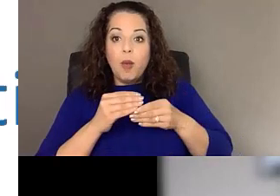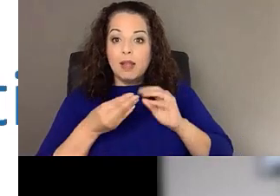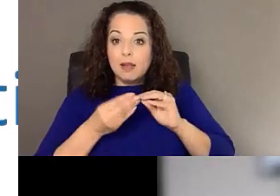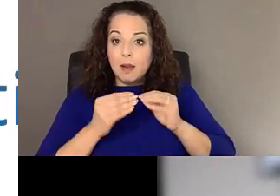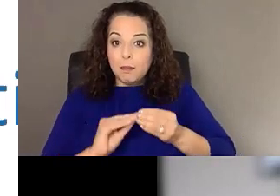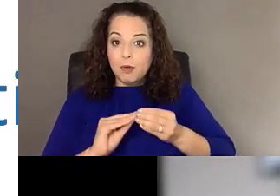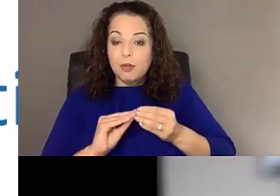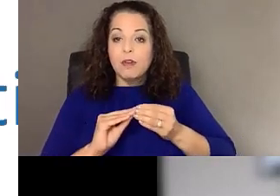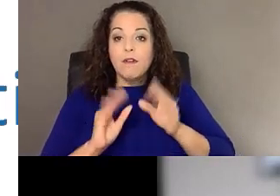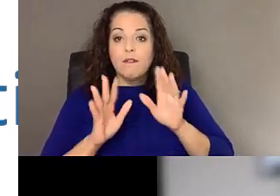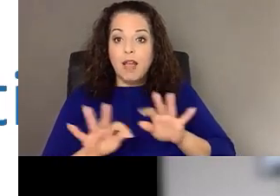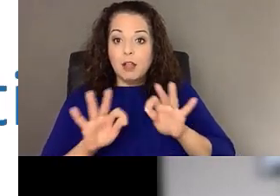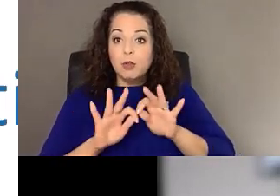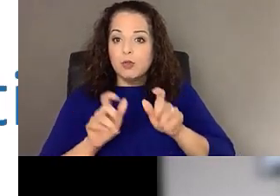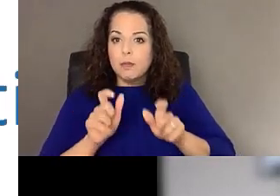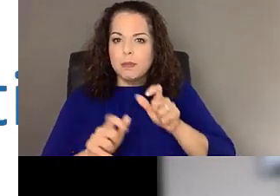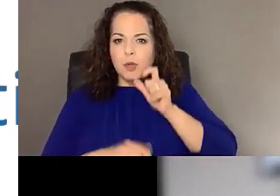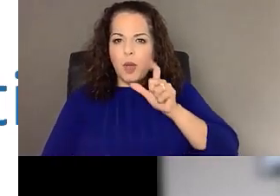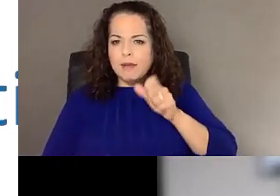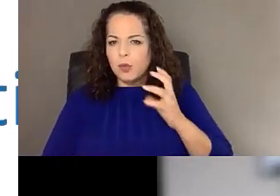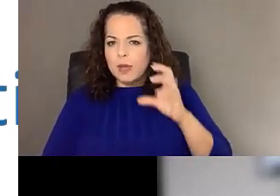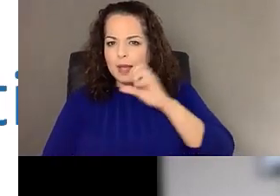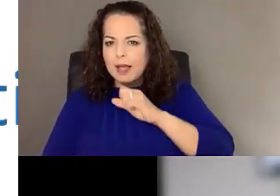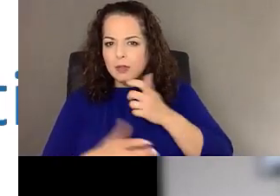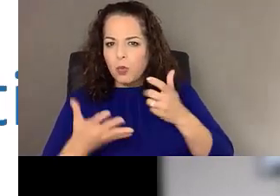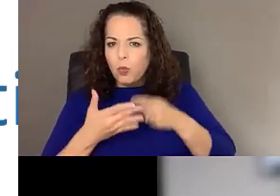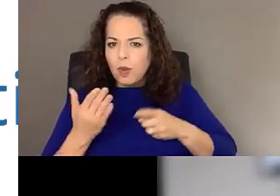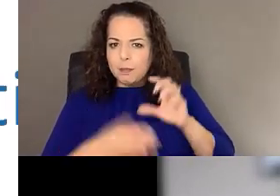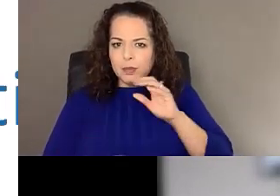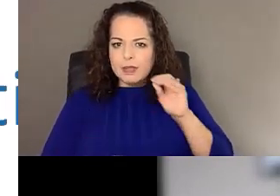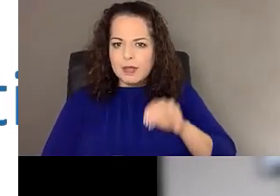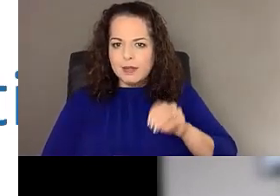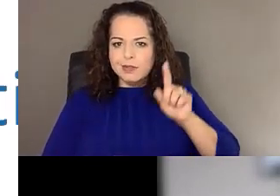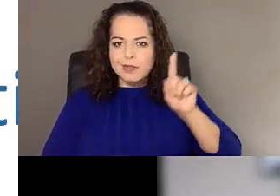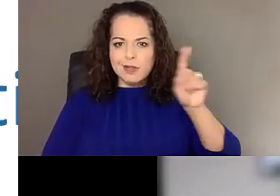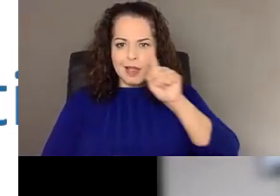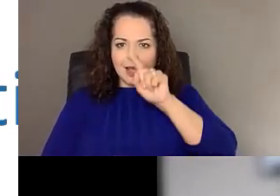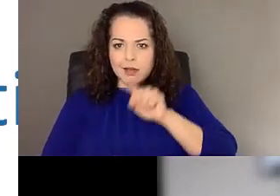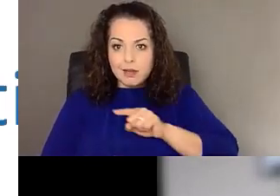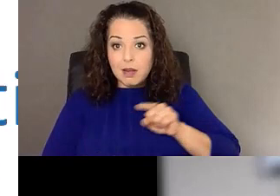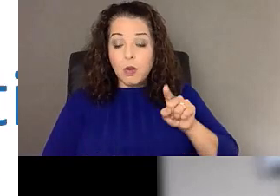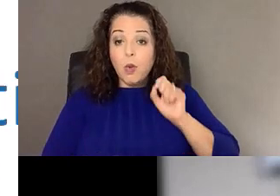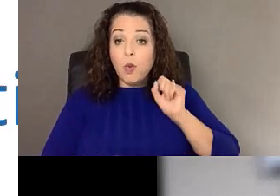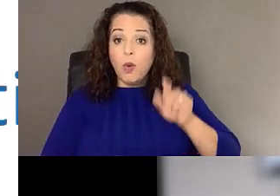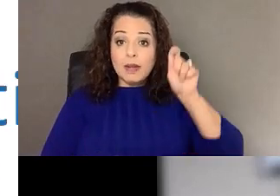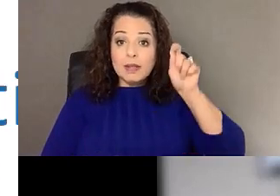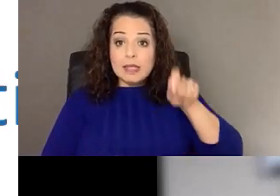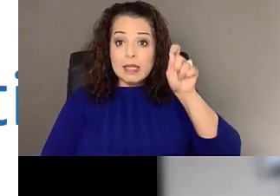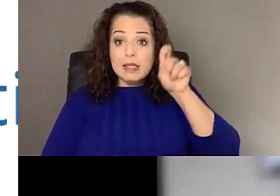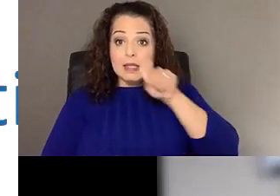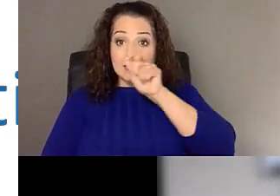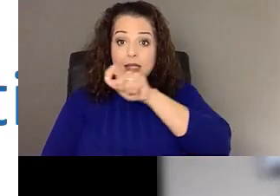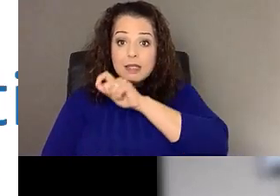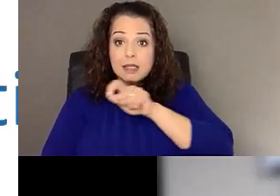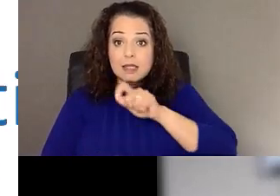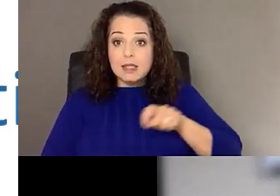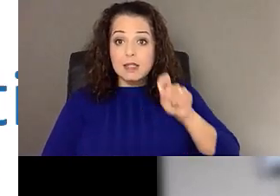so people don't have to guess what percentage that is, or tick marks on them. That helps improve accuracy.